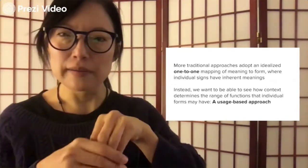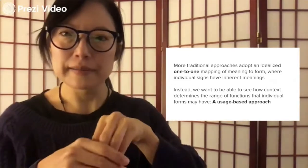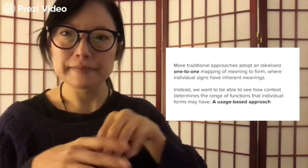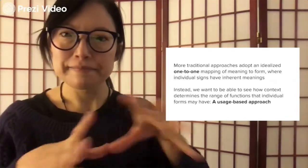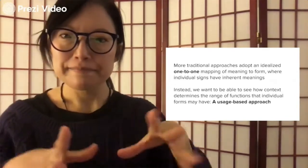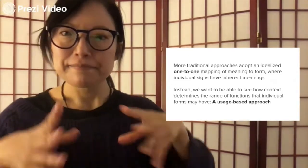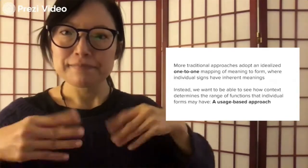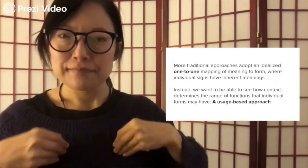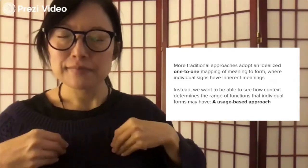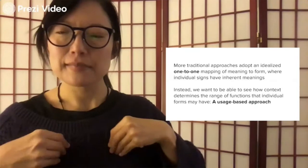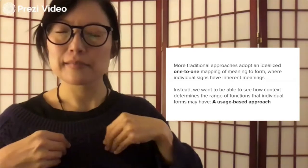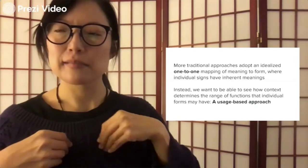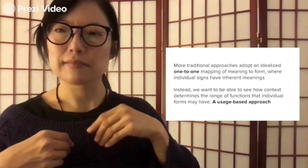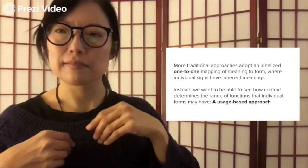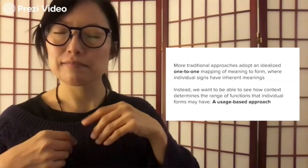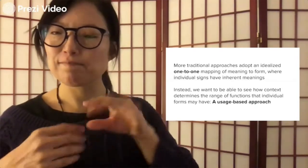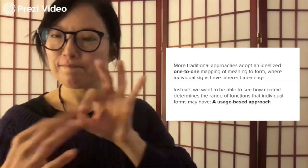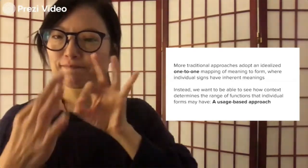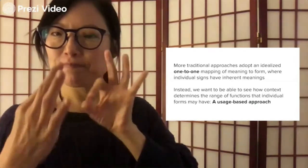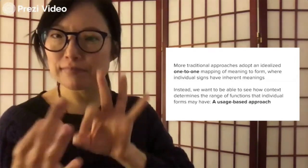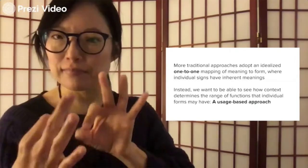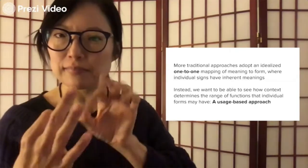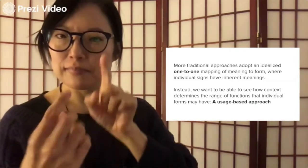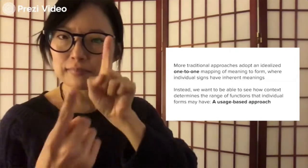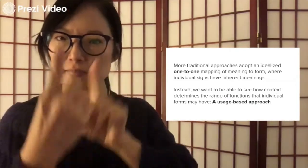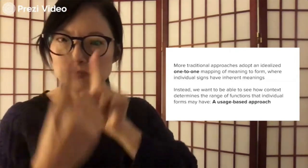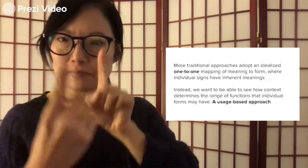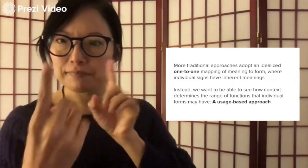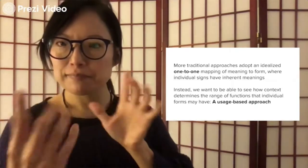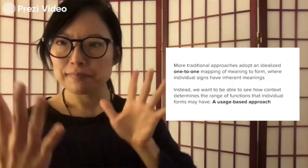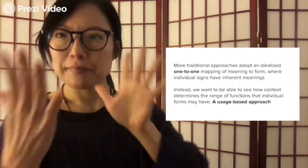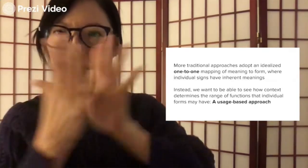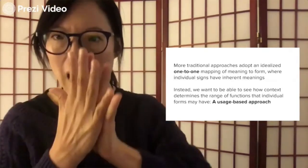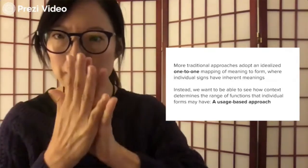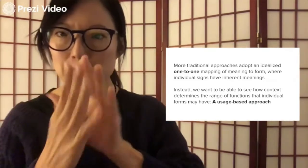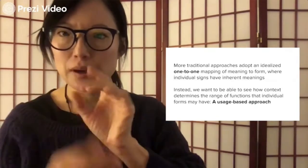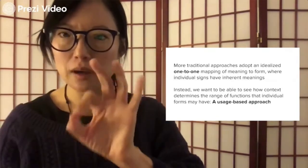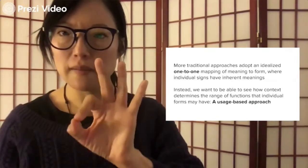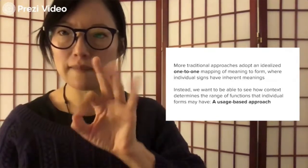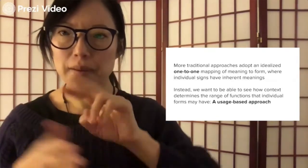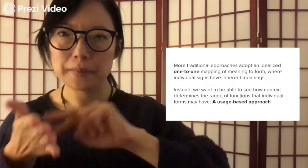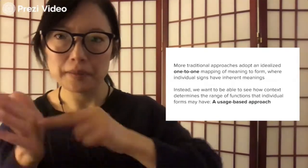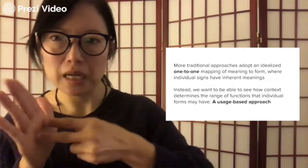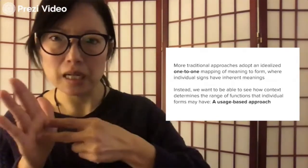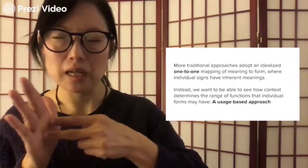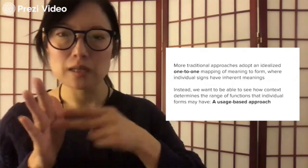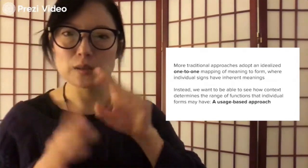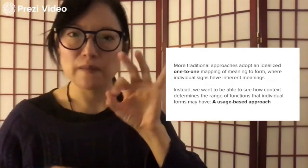a more traditional approach that involves adopting an idealized